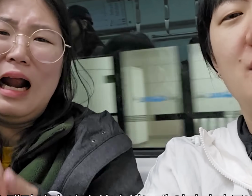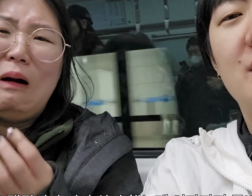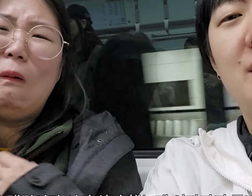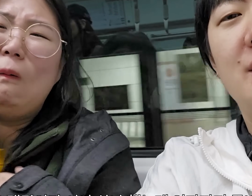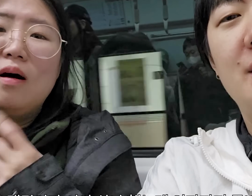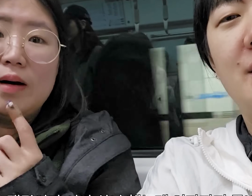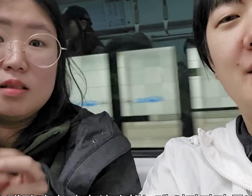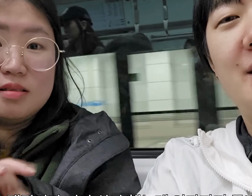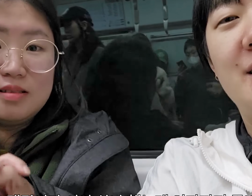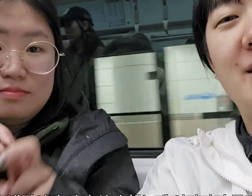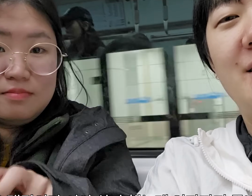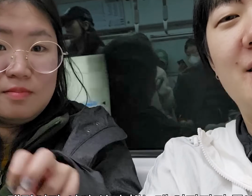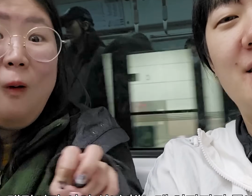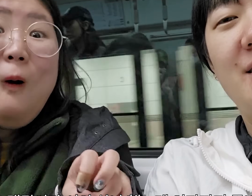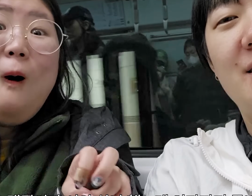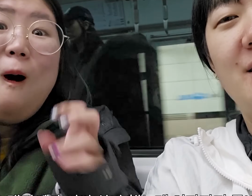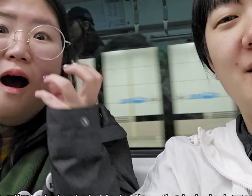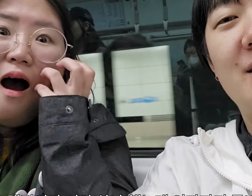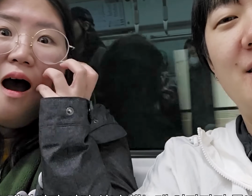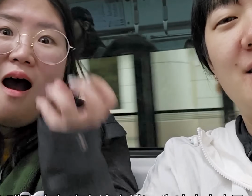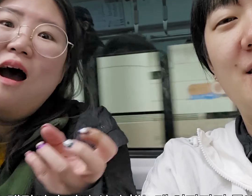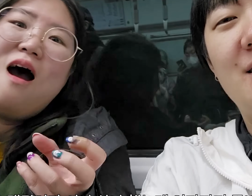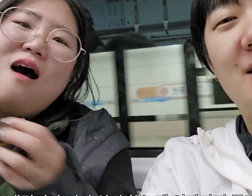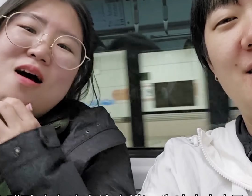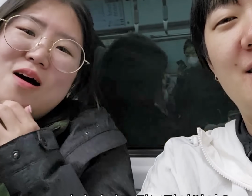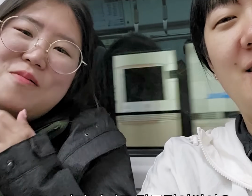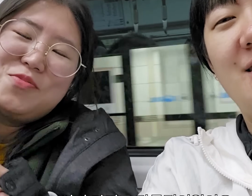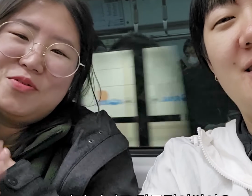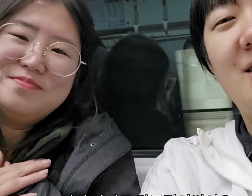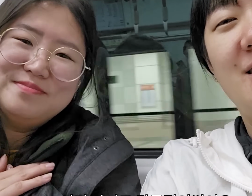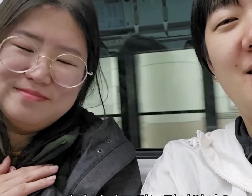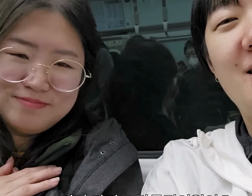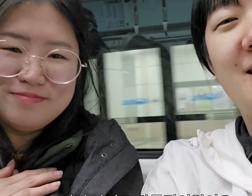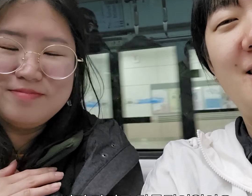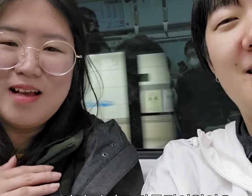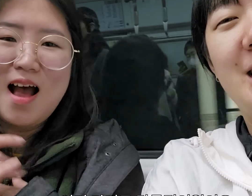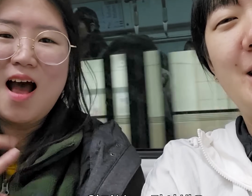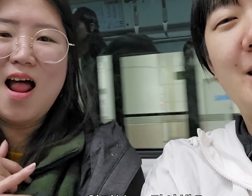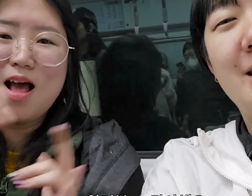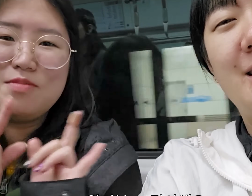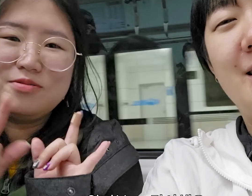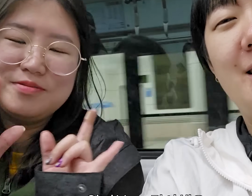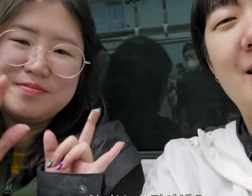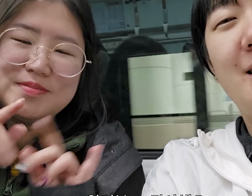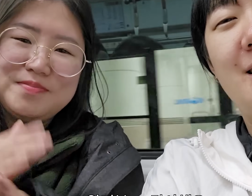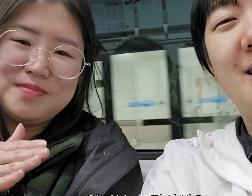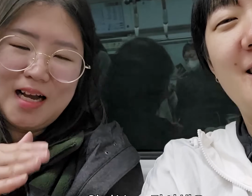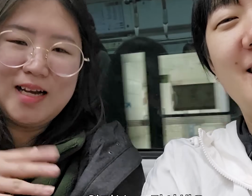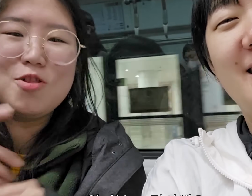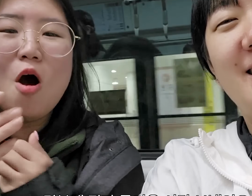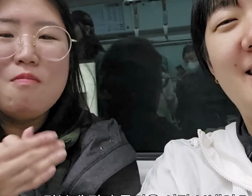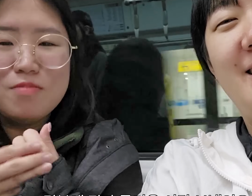I thought I’d have to stand the whole time, but they even provided chairs! In so many ways, it was deeply touching. Love you~ Thank you!